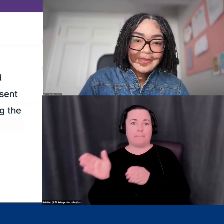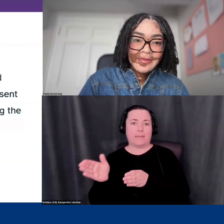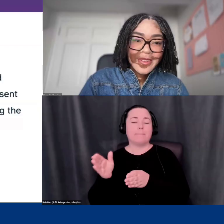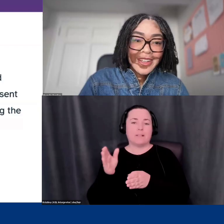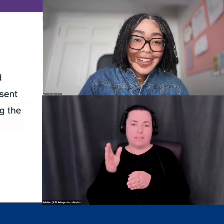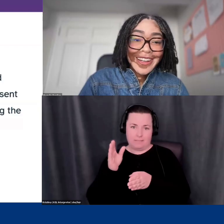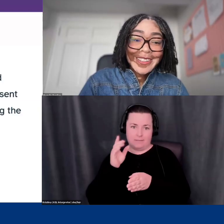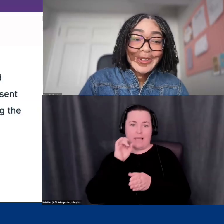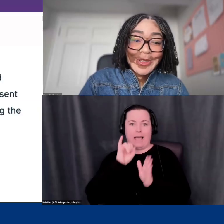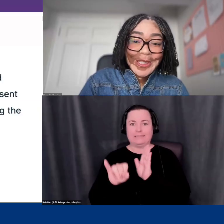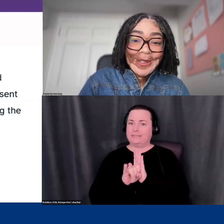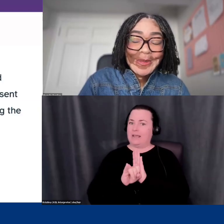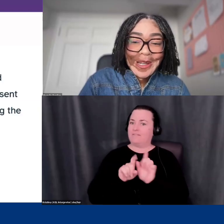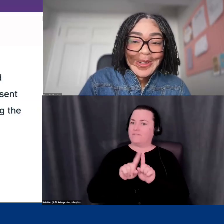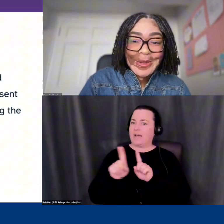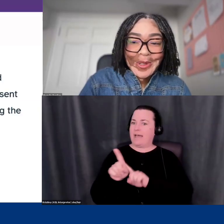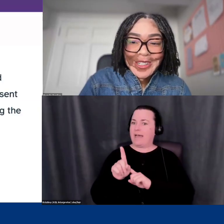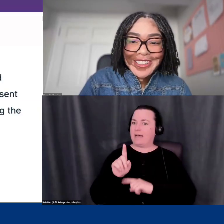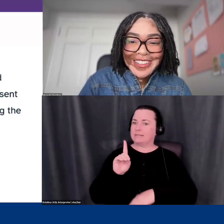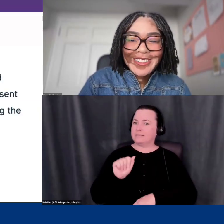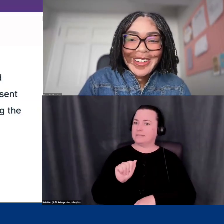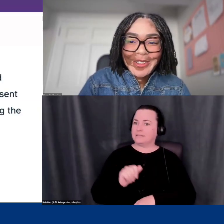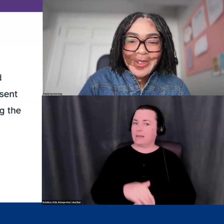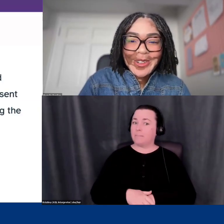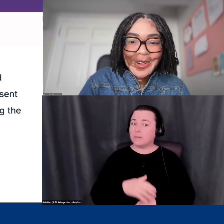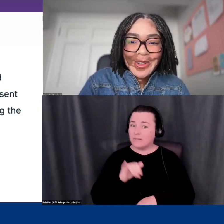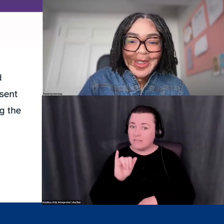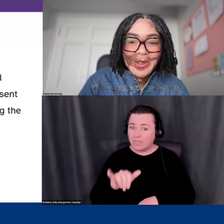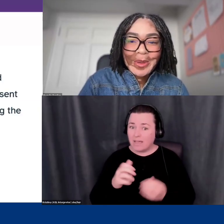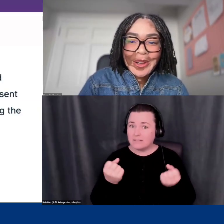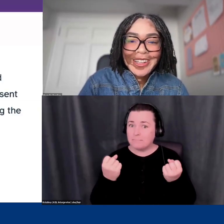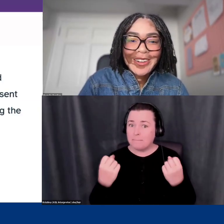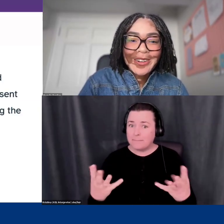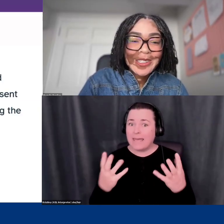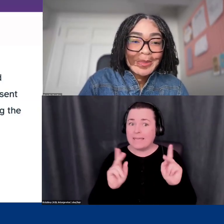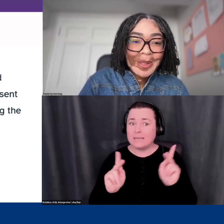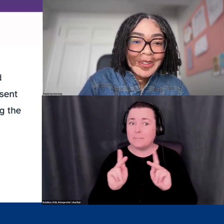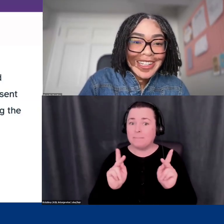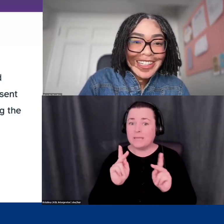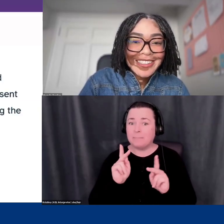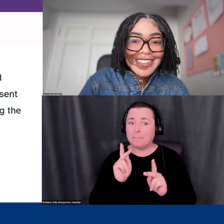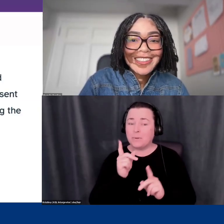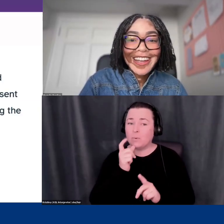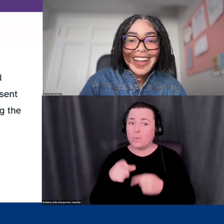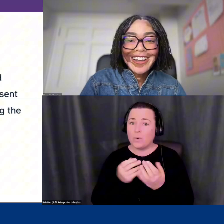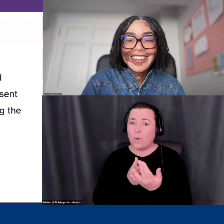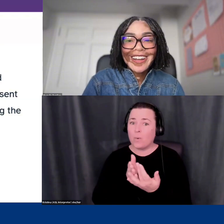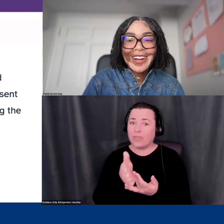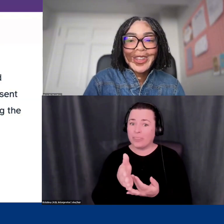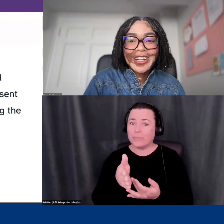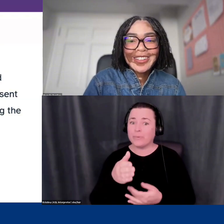That is a really substantial portion of everyone going through the perinatal experience, yet the healthcare